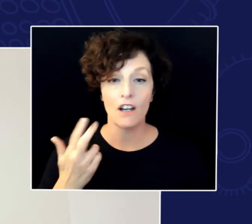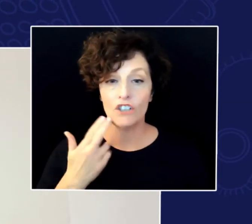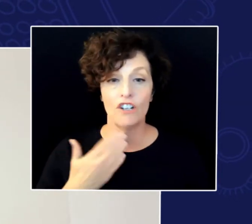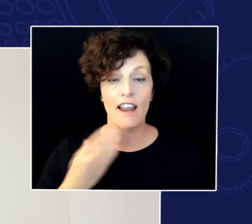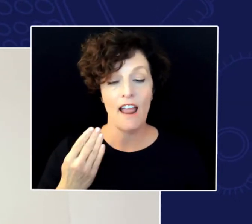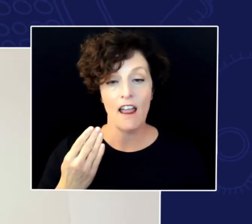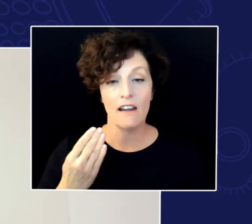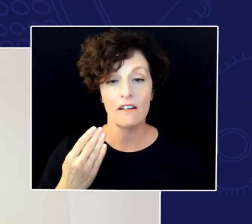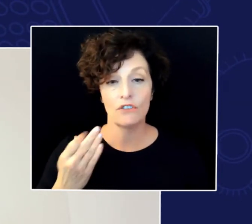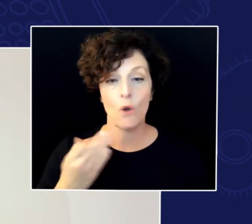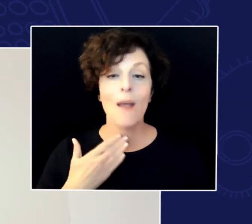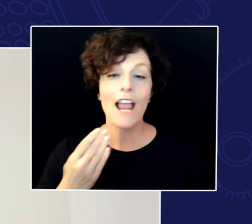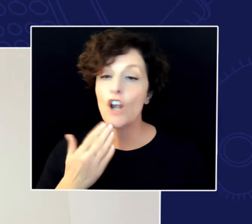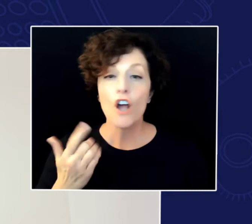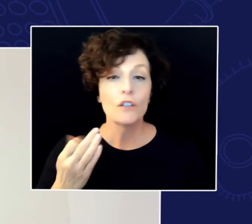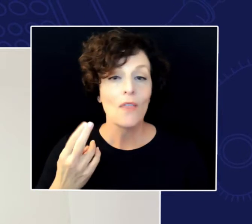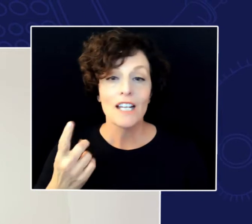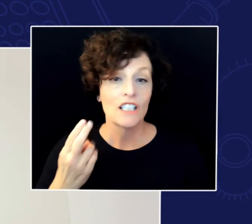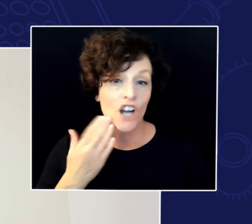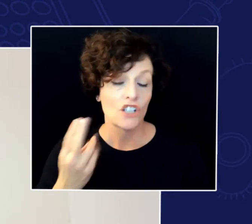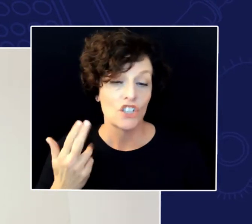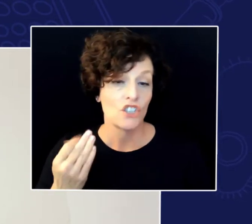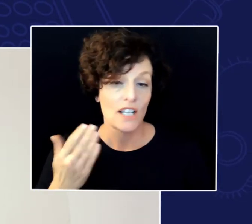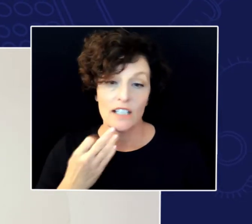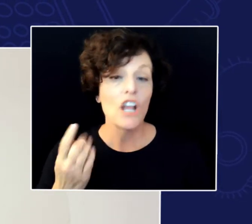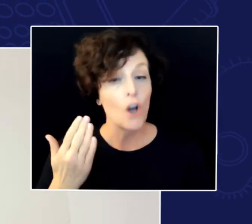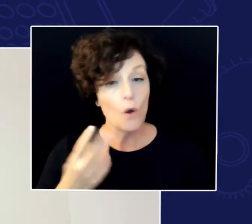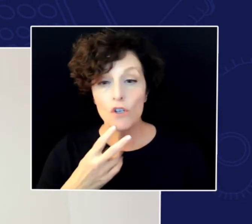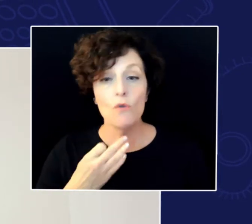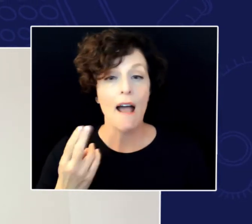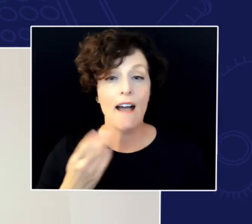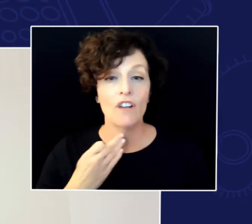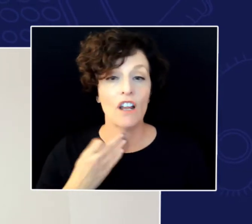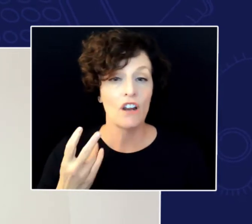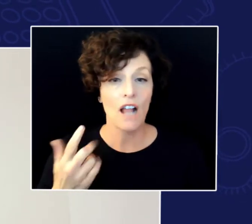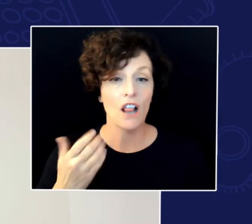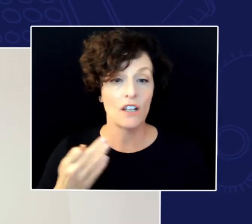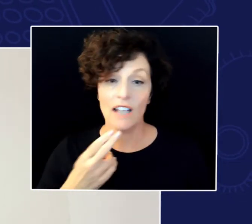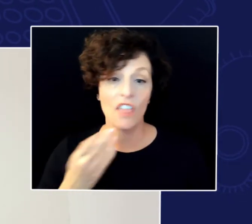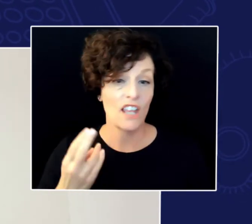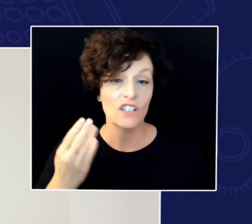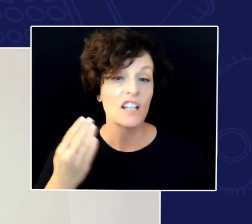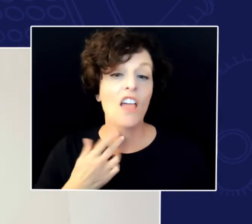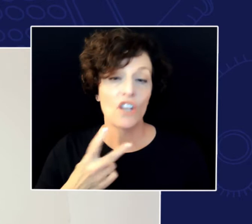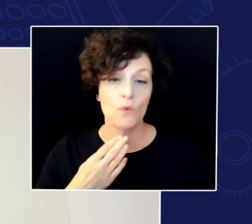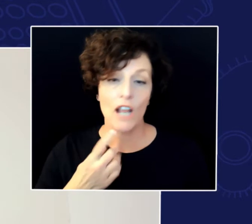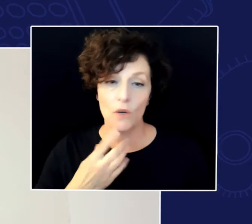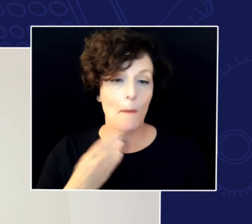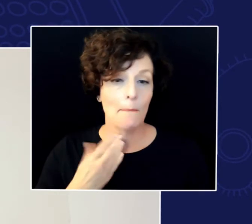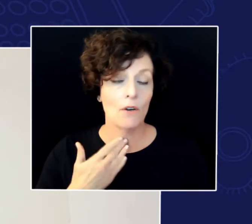And so... And also, the doctors just said, “Oh, you have hearing loss, and there's nothing we can do about it.”